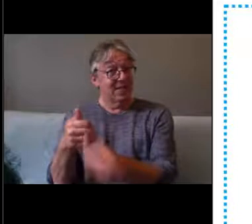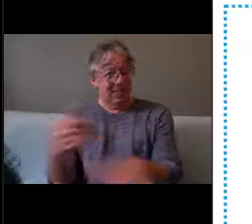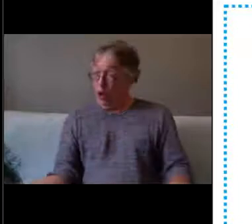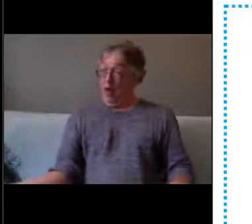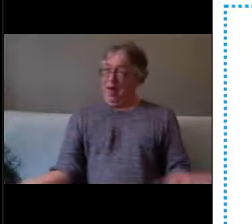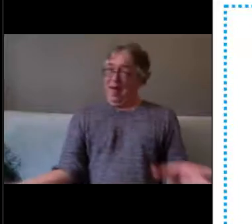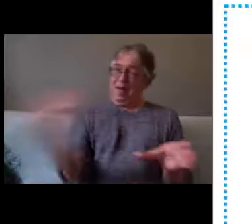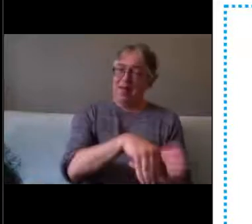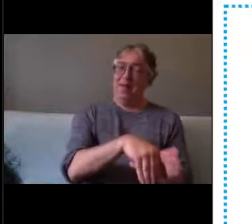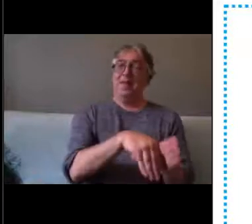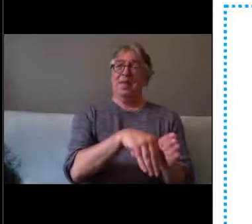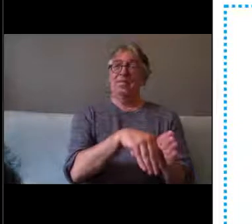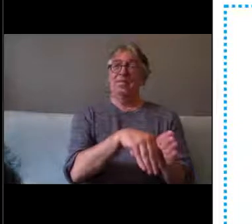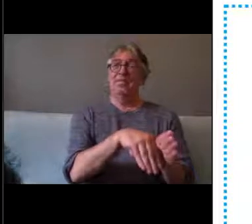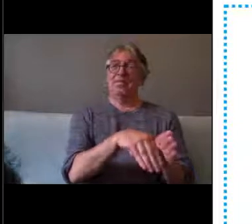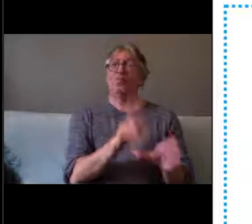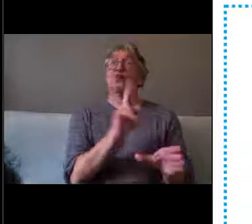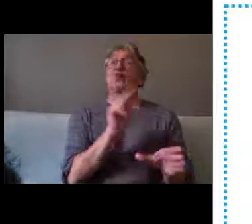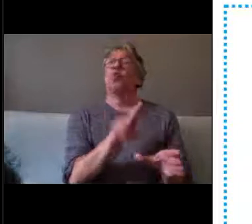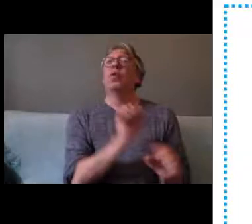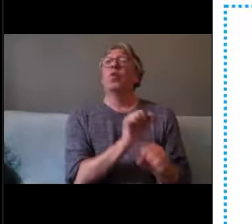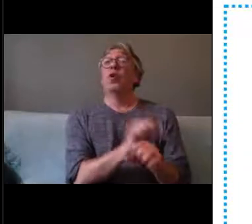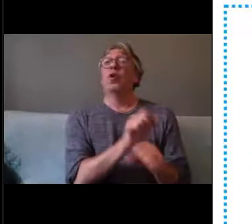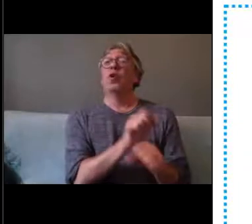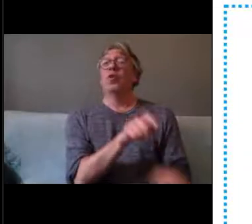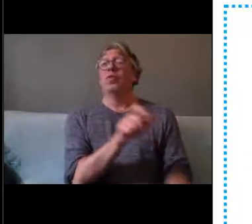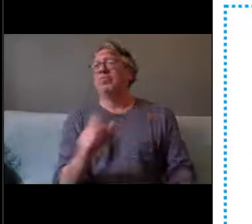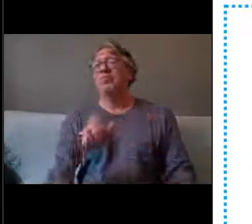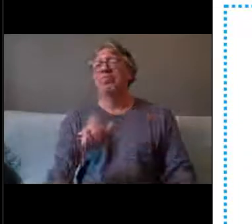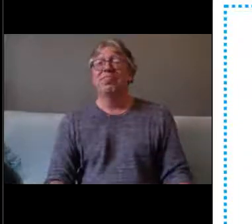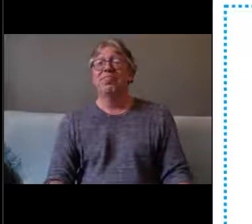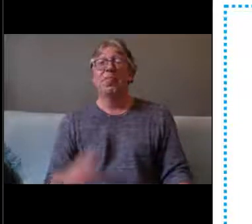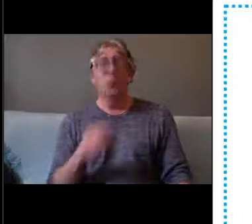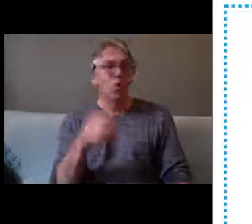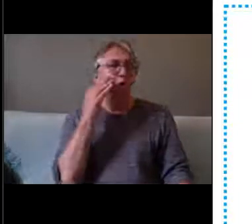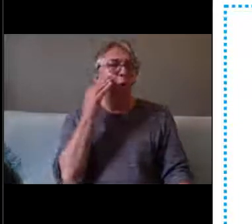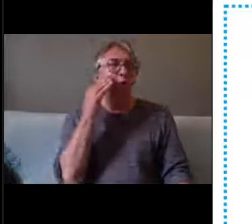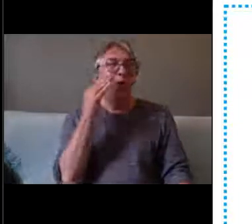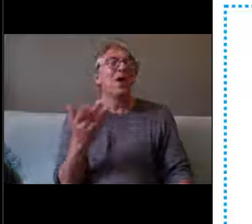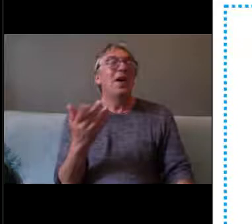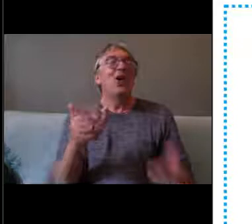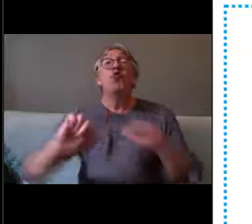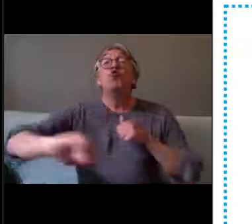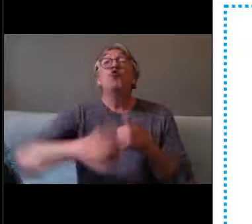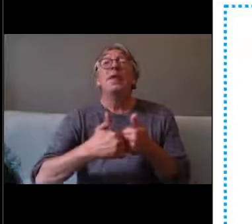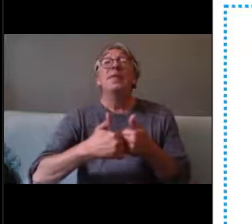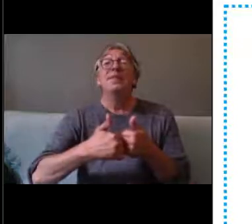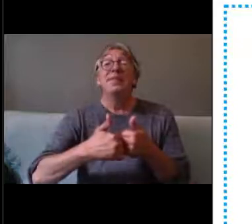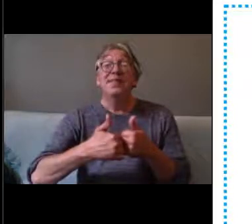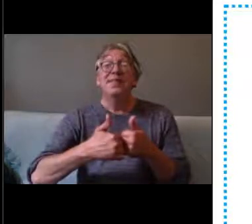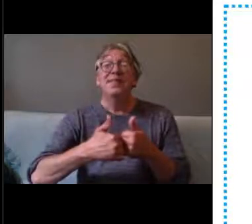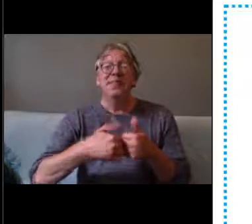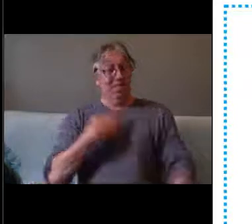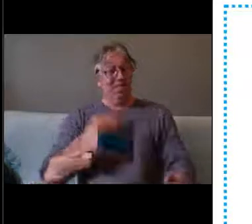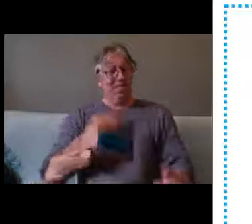As we already know, there are two kinds of challenges when it comes to employment for persons with disabilities.